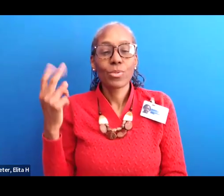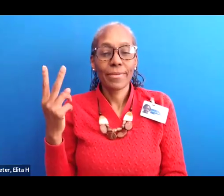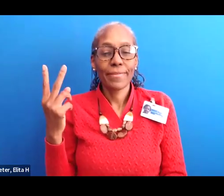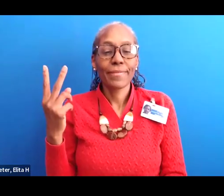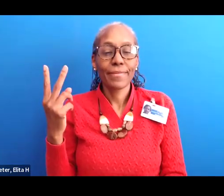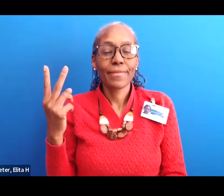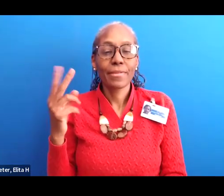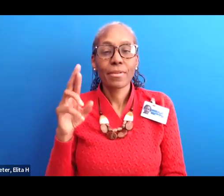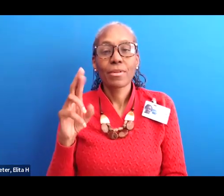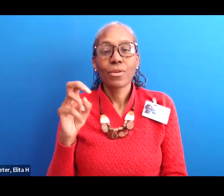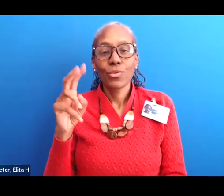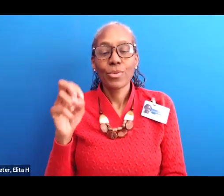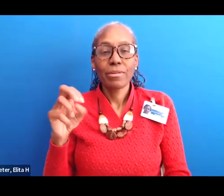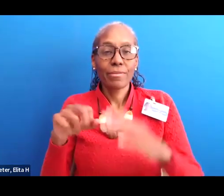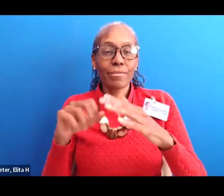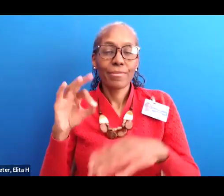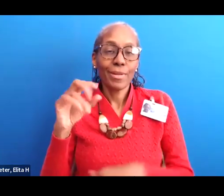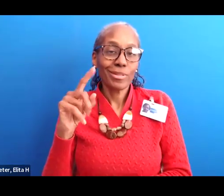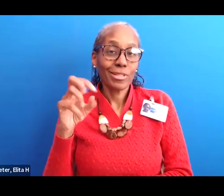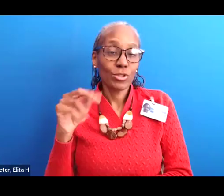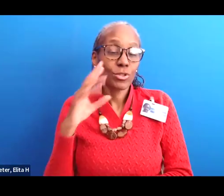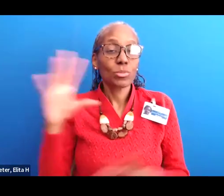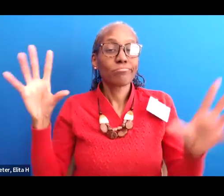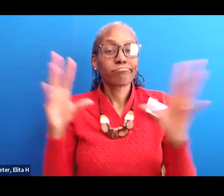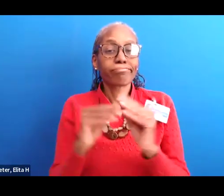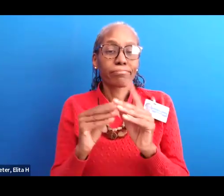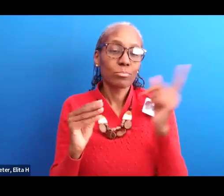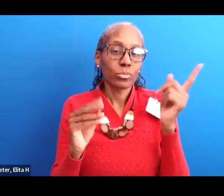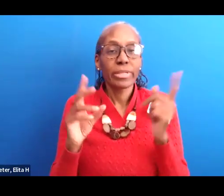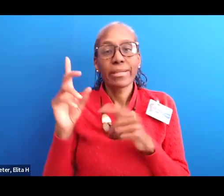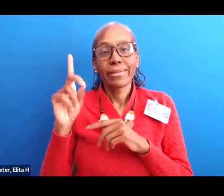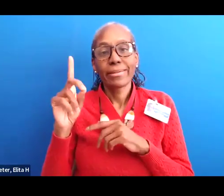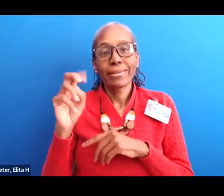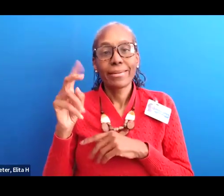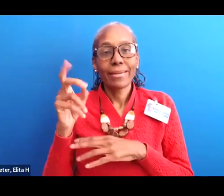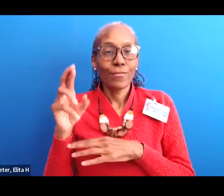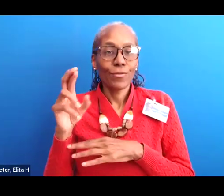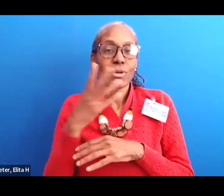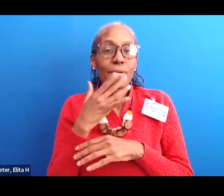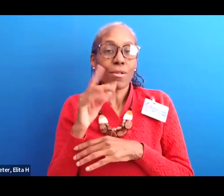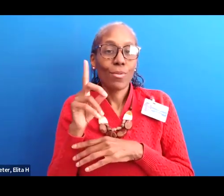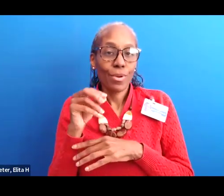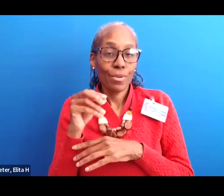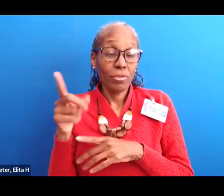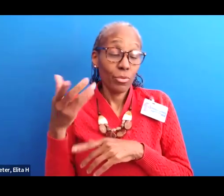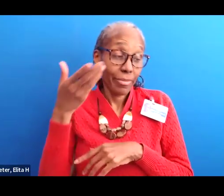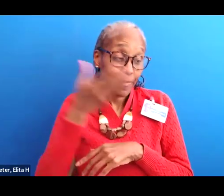the Reeve Foundation will be having a summit in Denver. If you're in the Denver area or if you're someplace else and want to